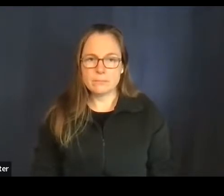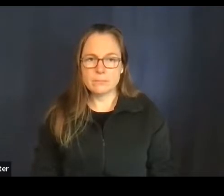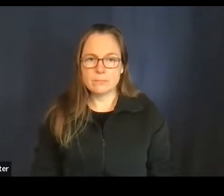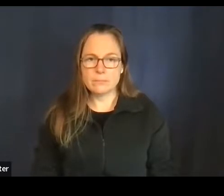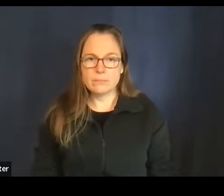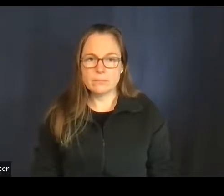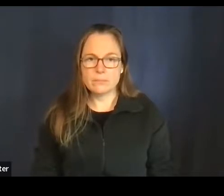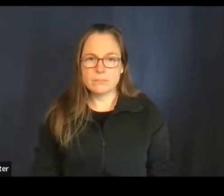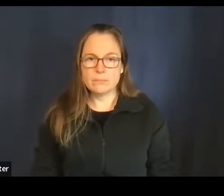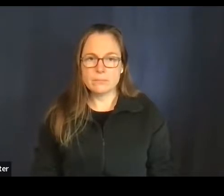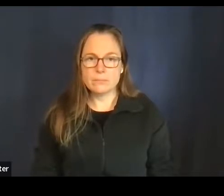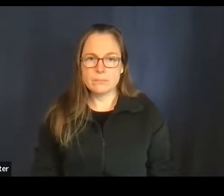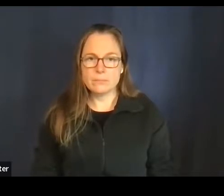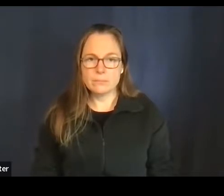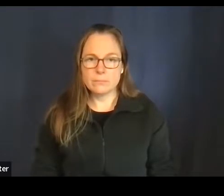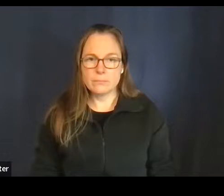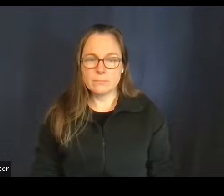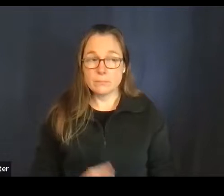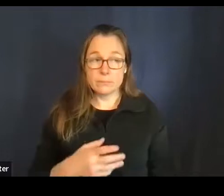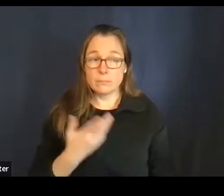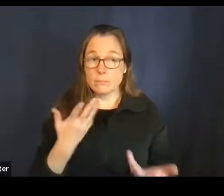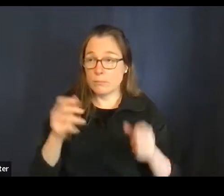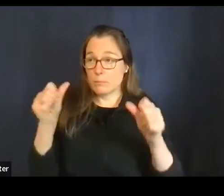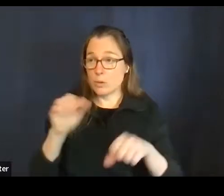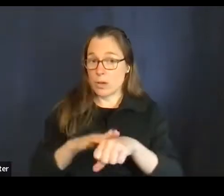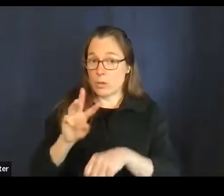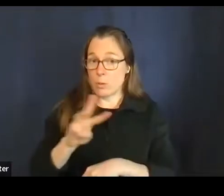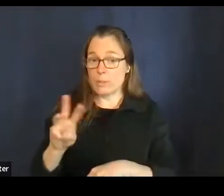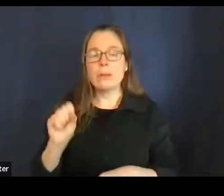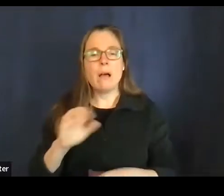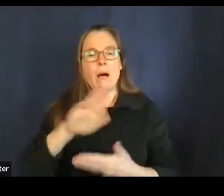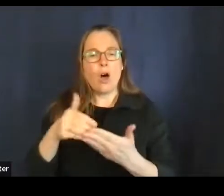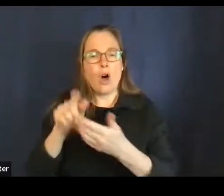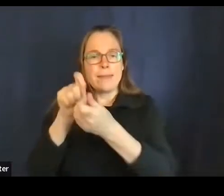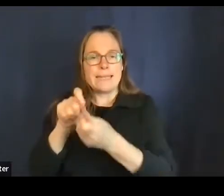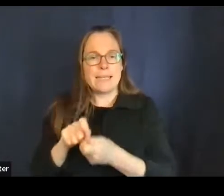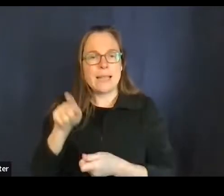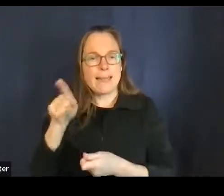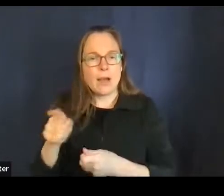I just want to make sure. I'm happy to go through it. But I just wonder. Yeah, all the details on the independent District Commission are already up.